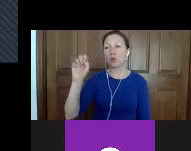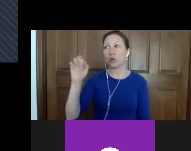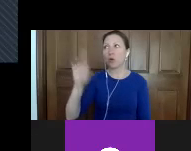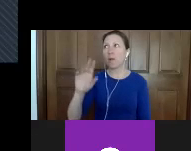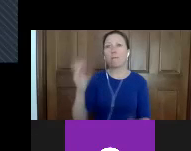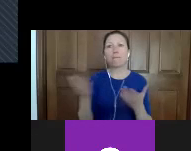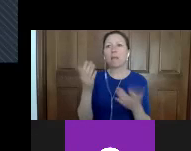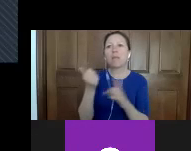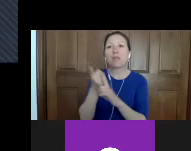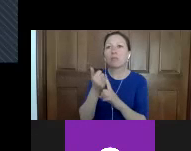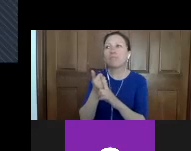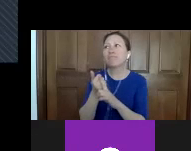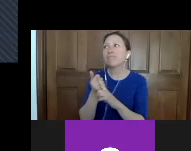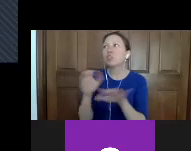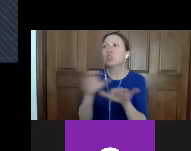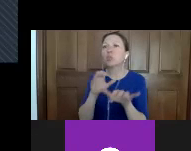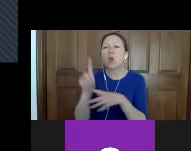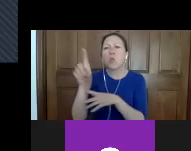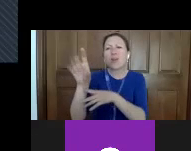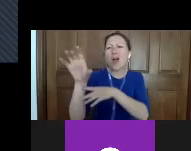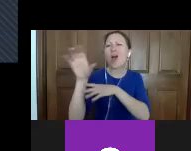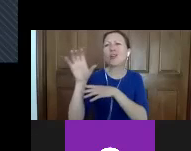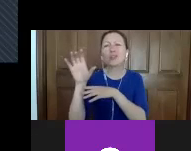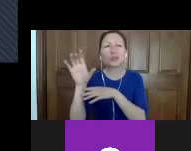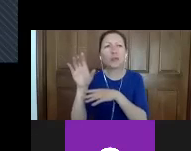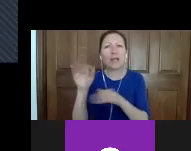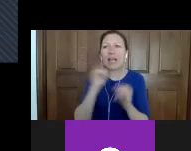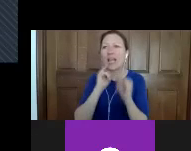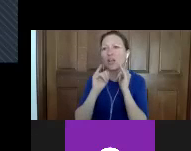in a year. That's a completely unscientific guess. But they're doing a lot of interviews